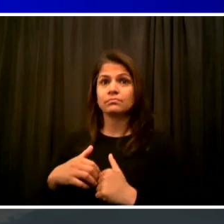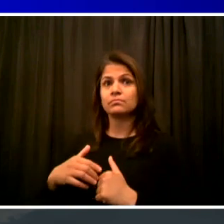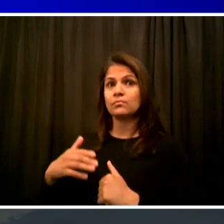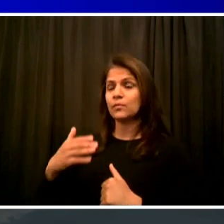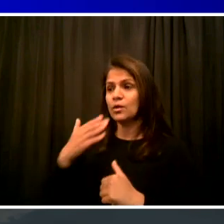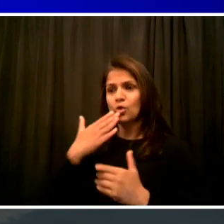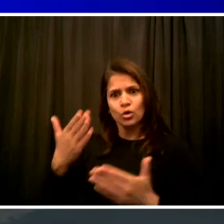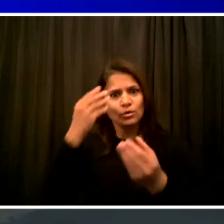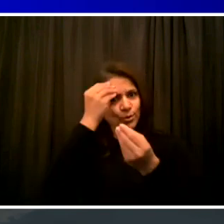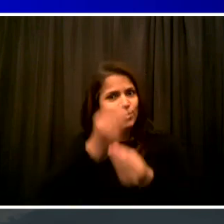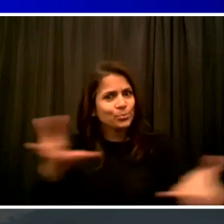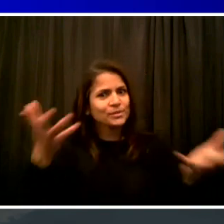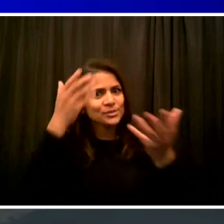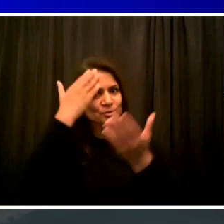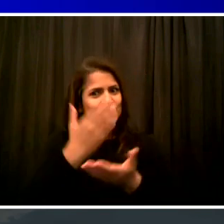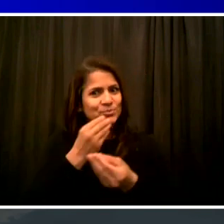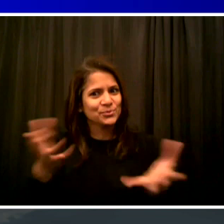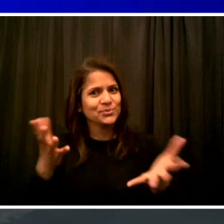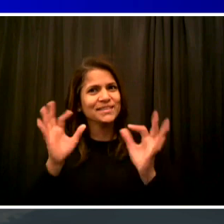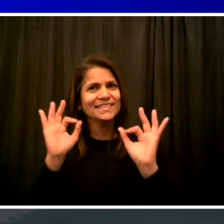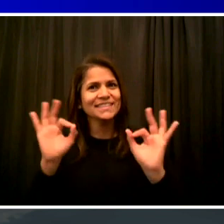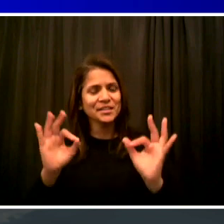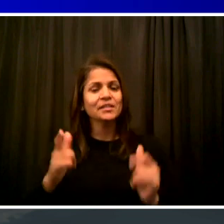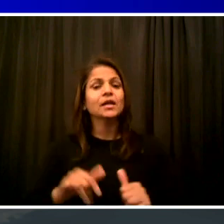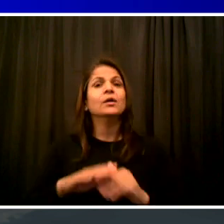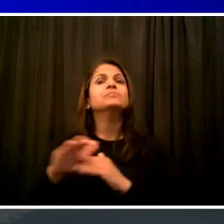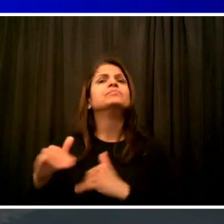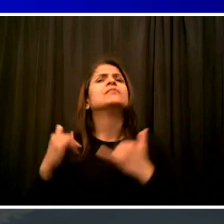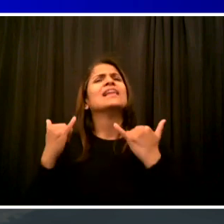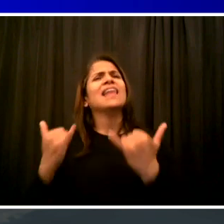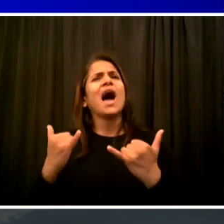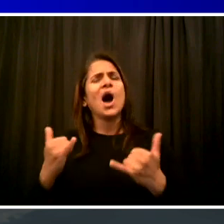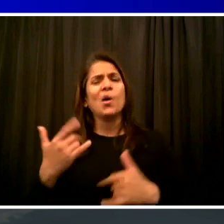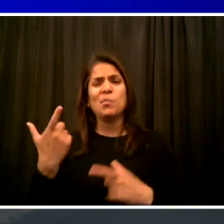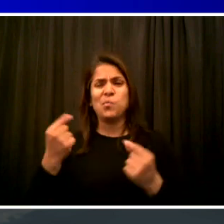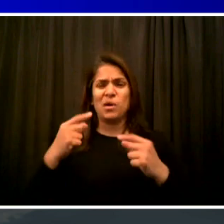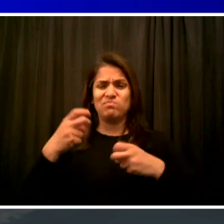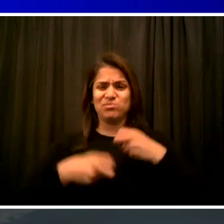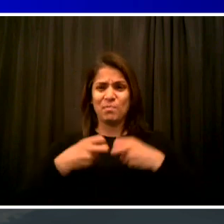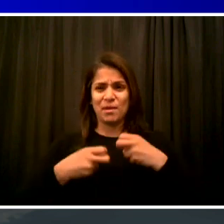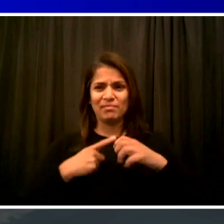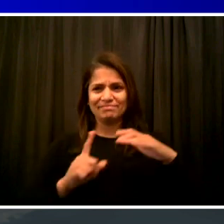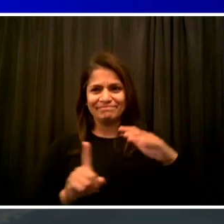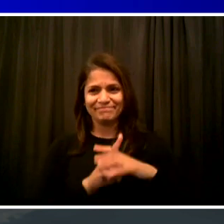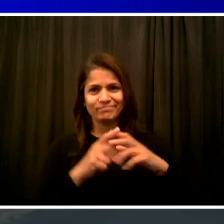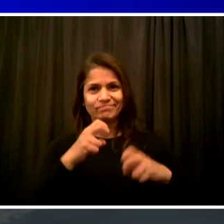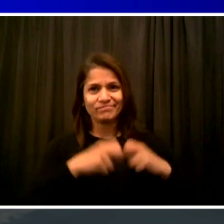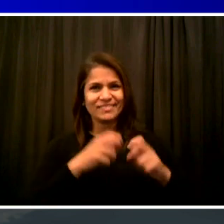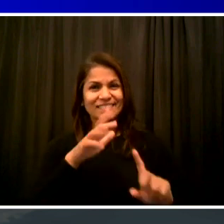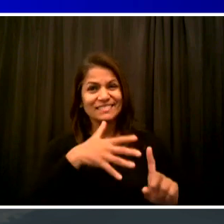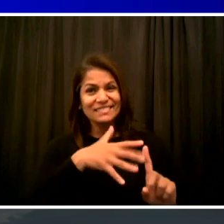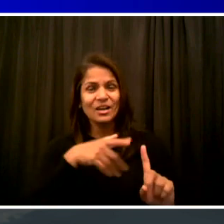OPT CHOICES. NOW, THAT'S GOOD NE.WS ONE THING THAT'S NOT AS GOOD NEWS, IT'S NOT SURPRISING,